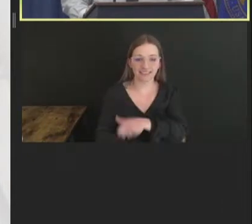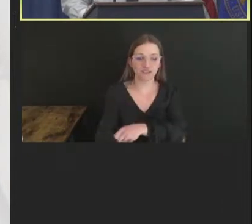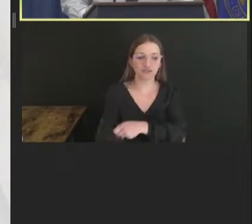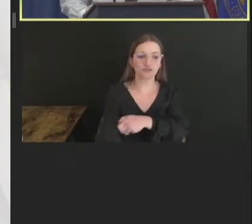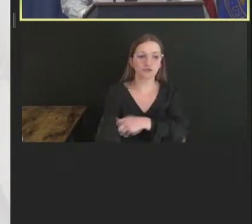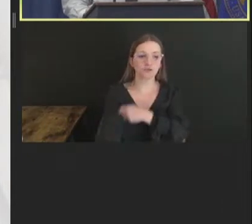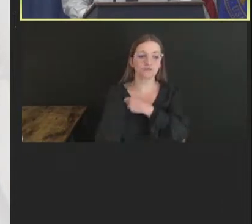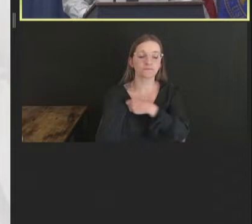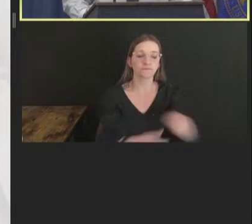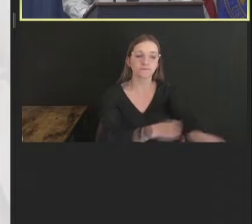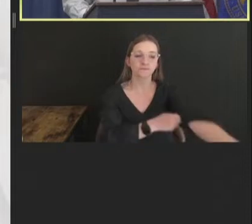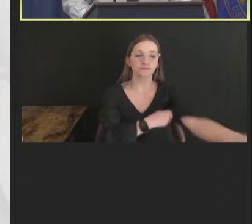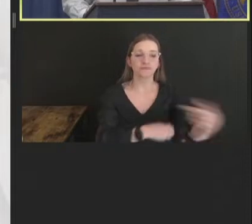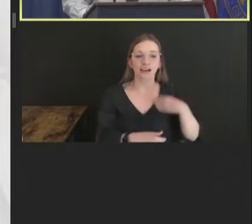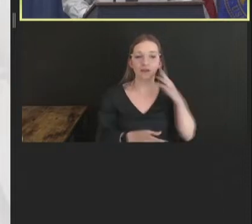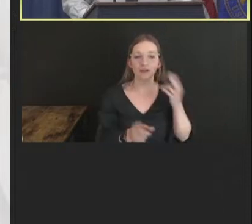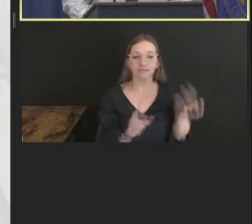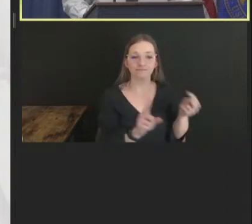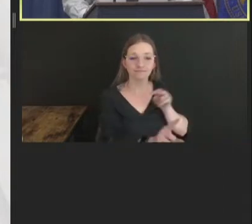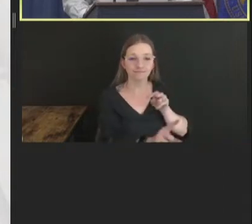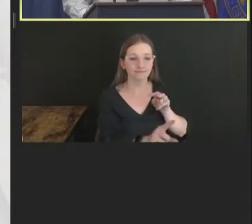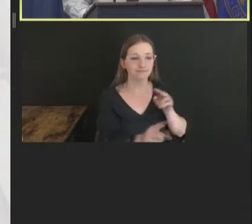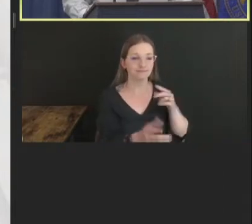in terms of understanding what's happening with the virus evolution,